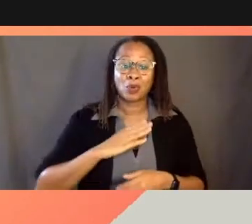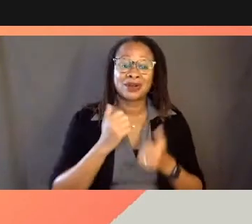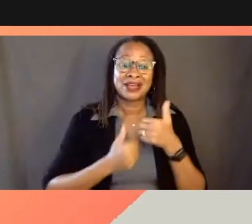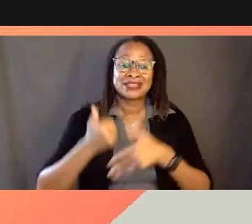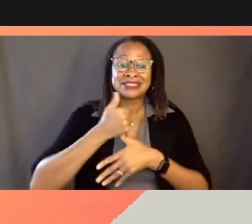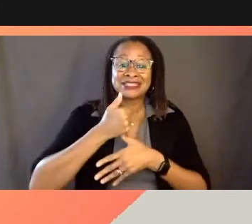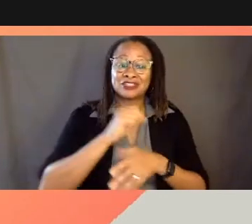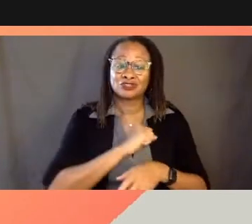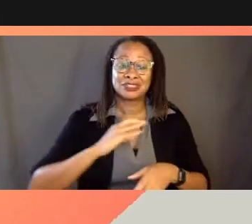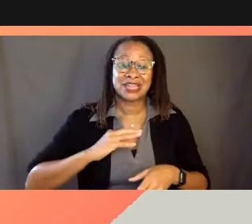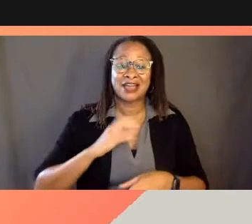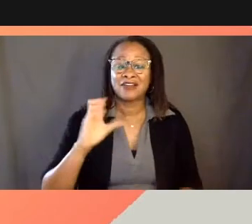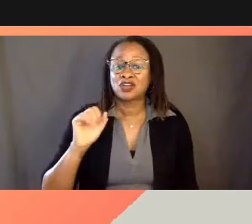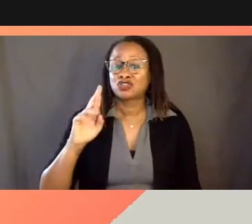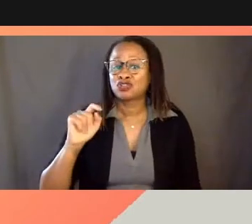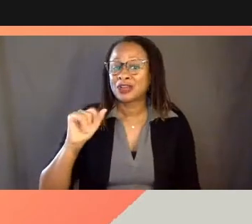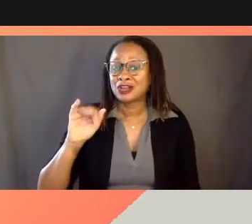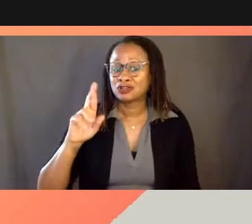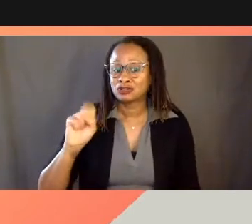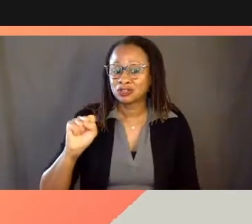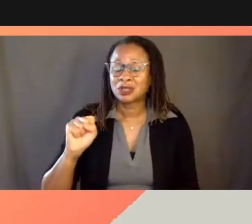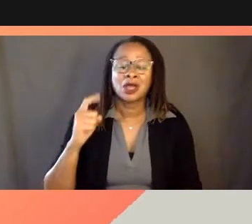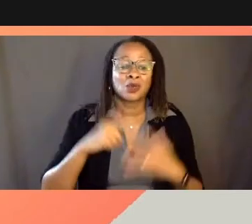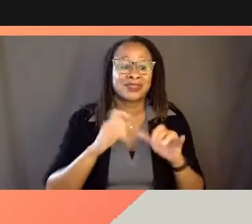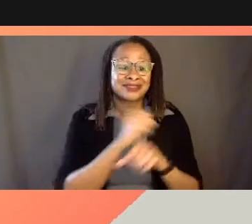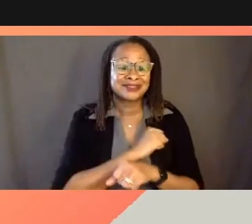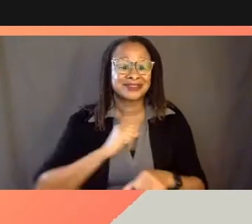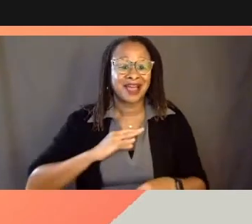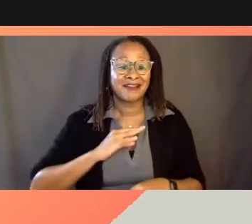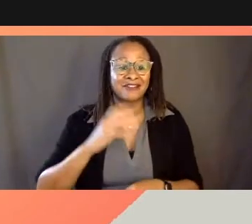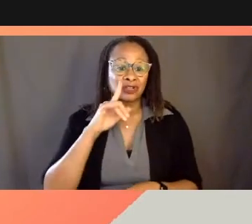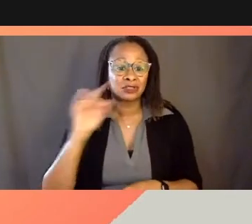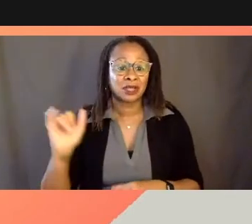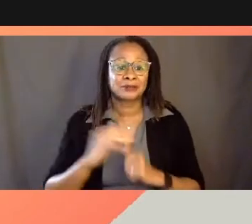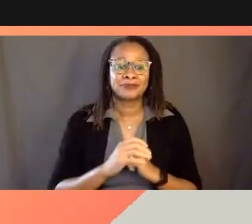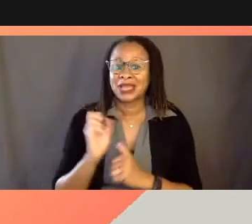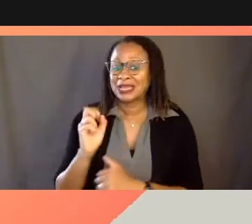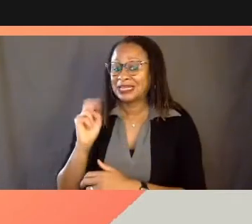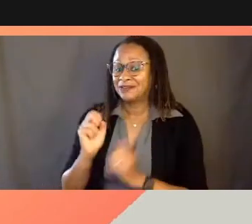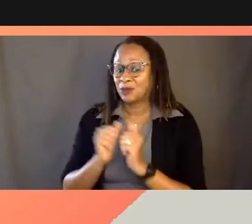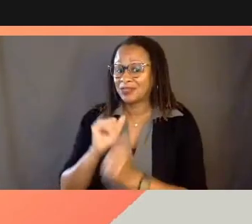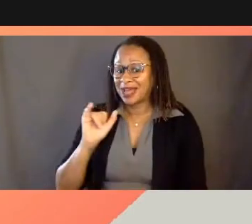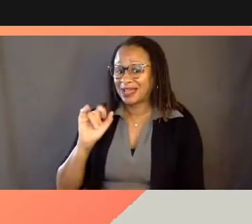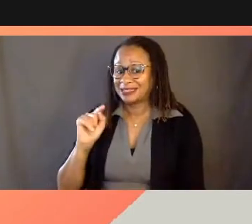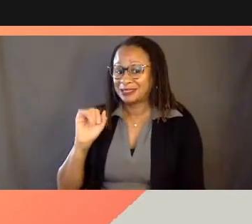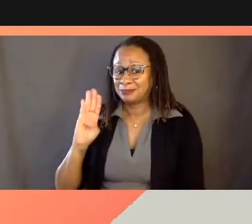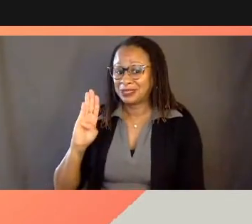what their curators, what their staff looks like. And even with ITVS, that is one of the few places I work